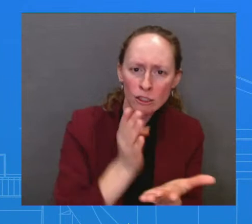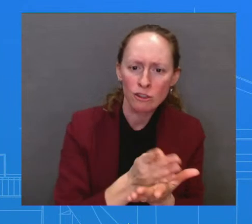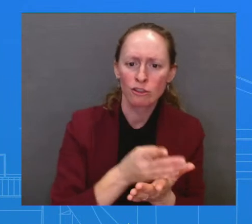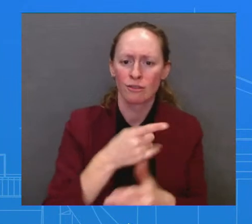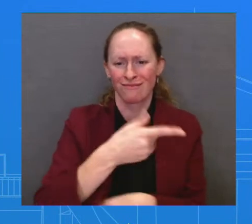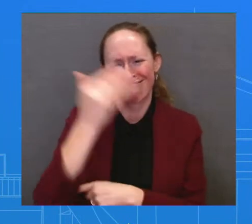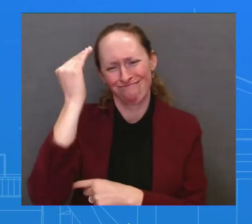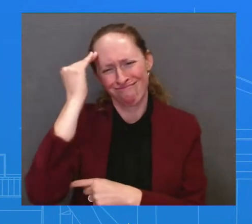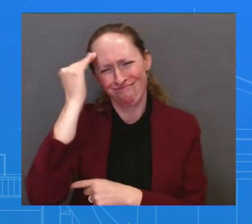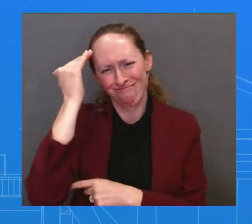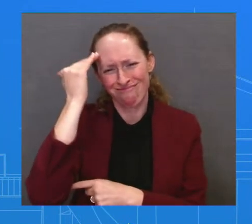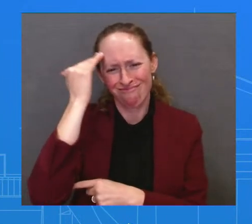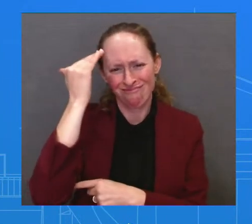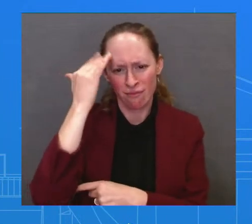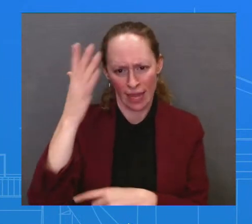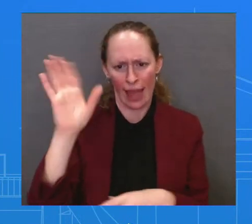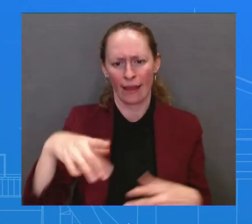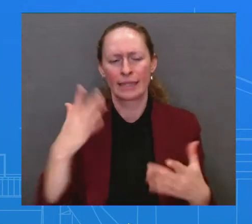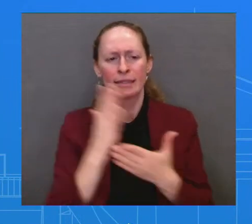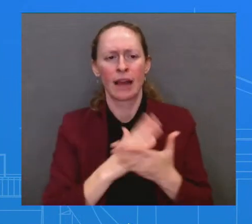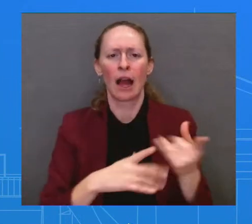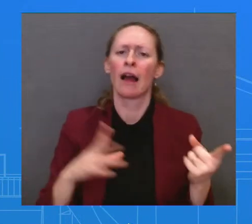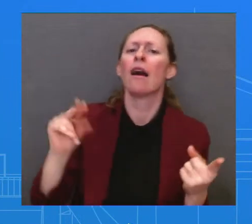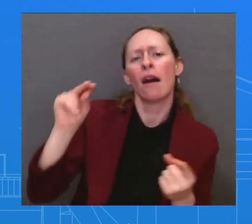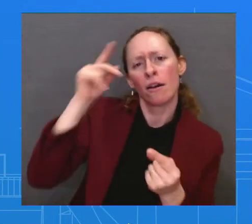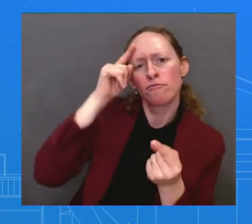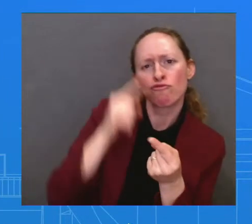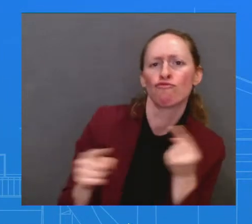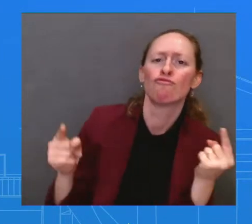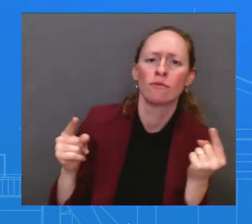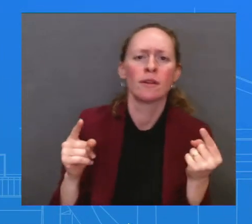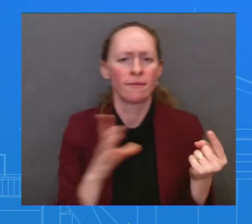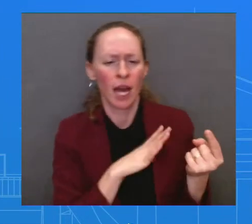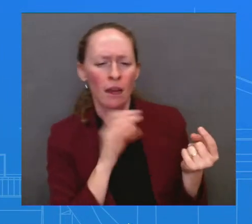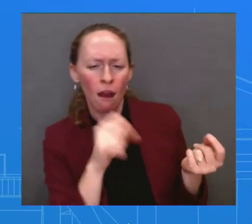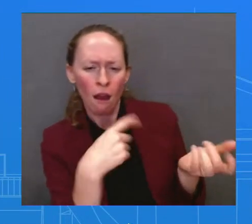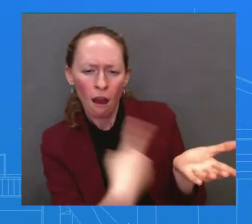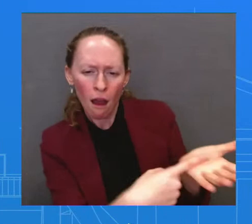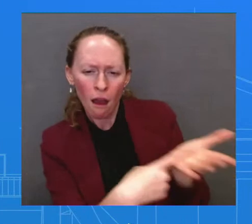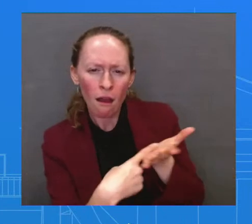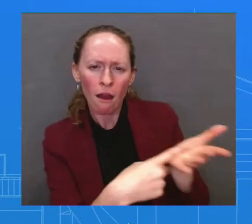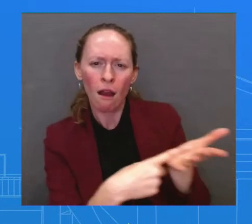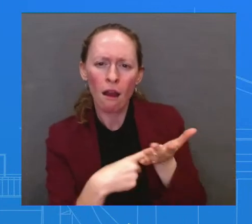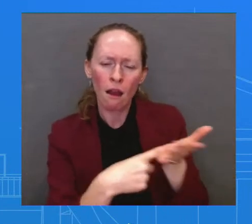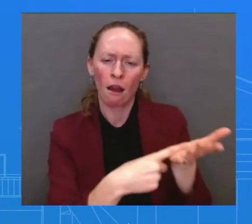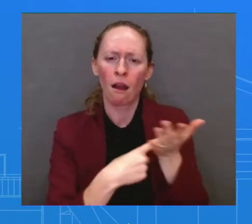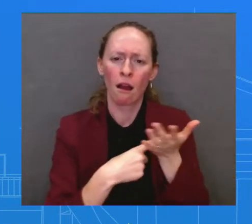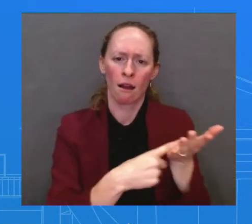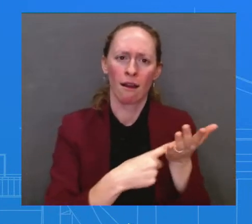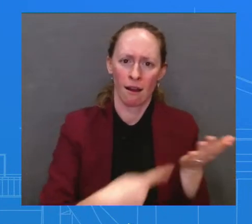is kind of similar to what you are trying to elicit from me, which is what is the degree of confidence